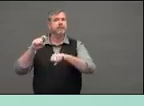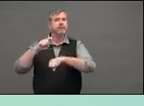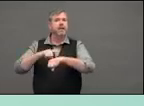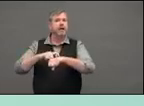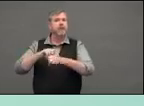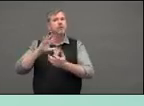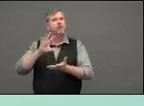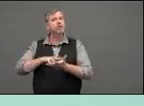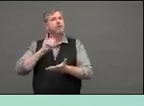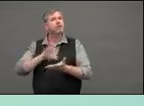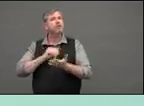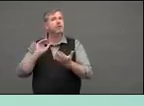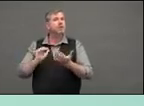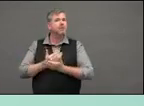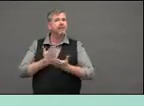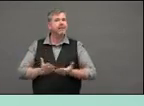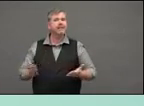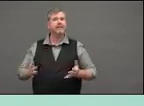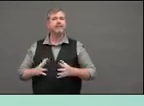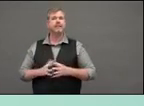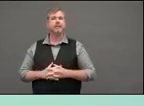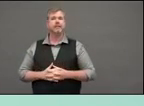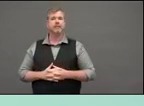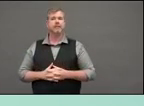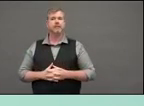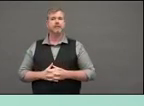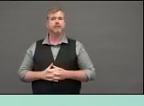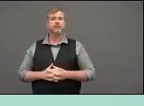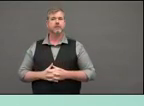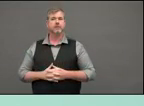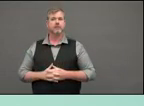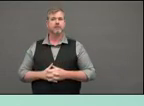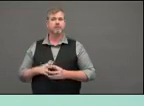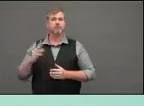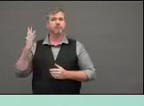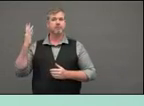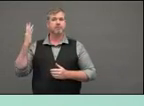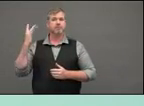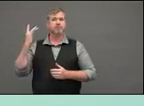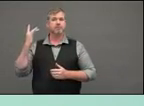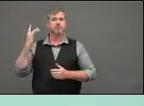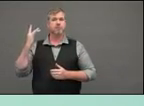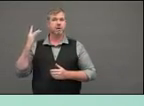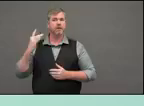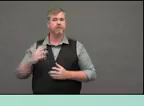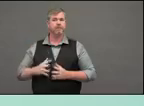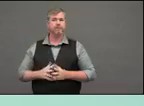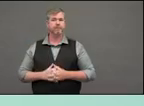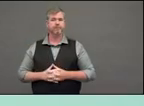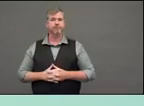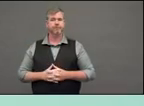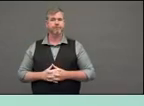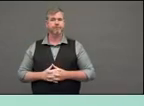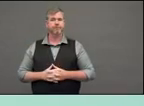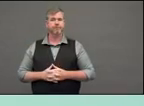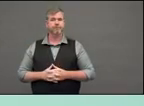so that we're able to find new things that we enjoy in life um